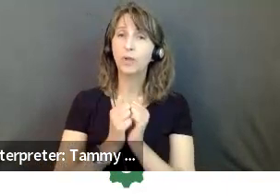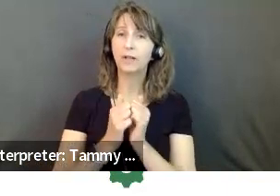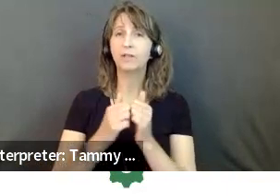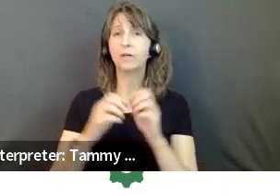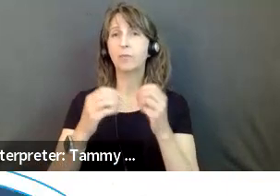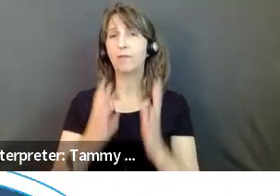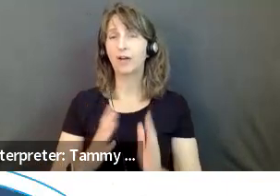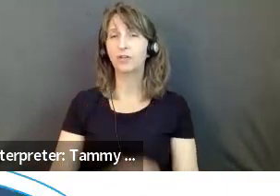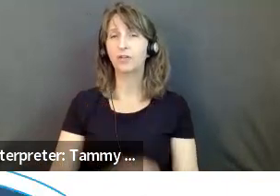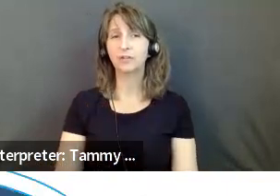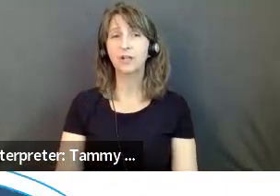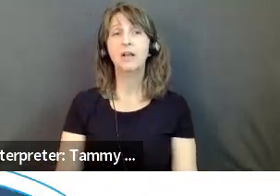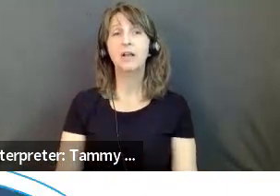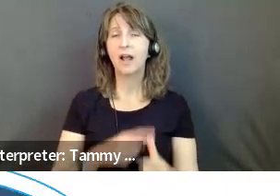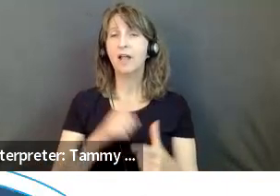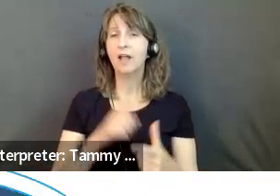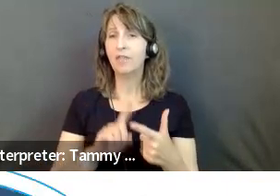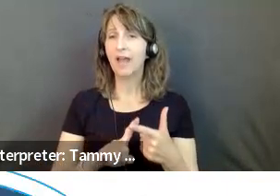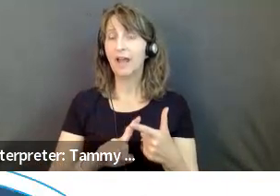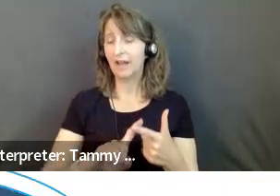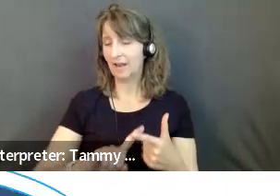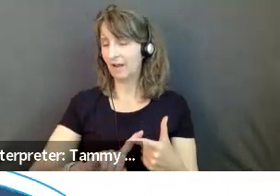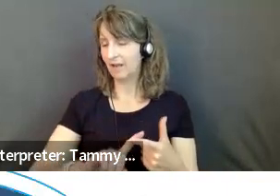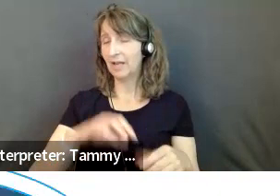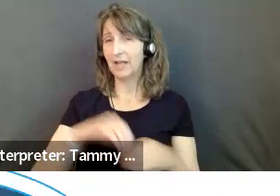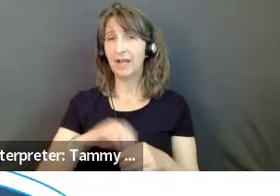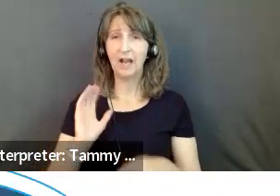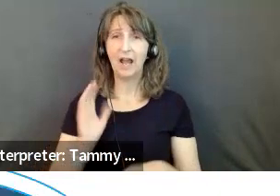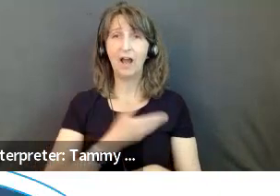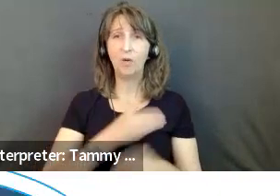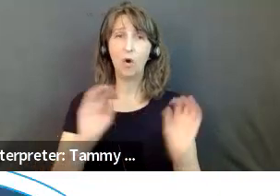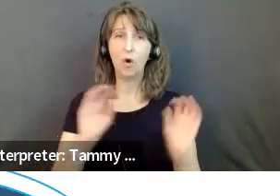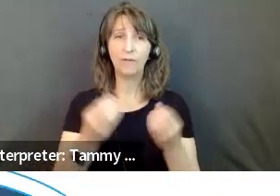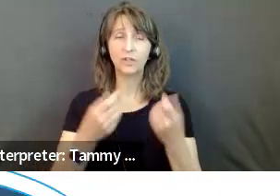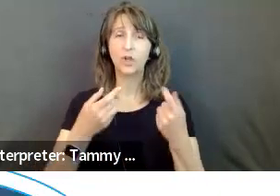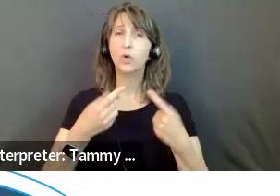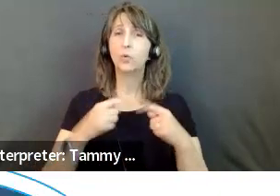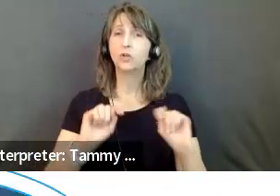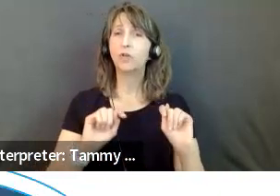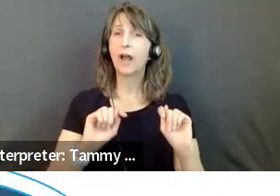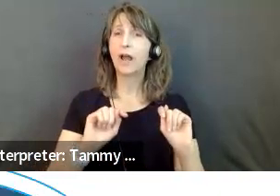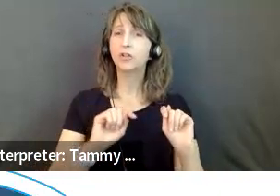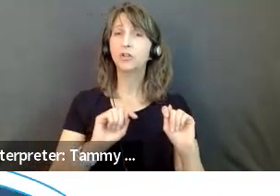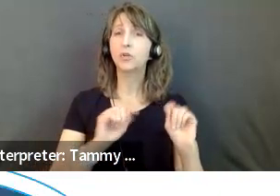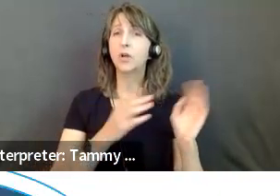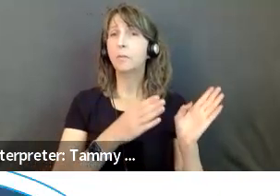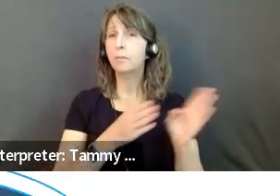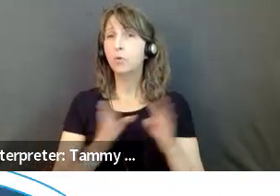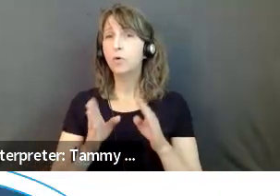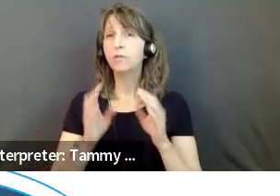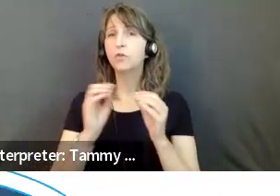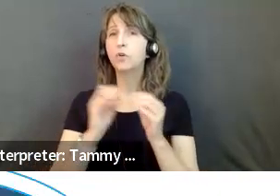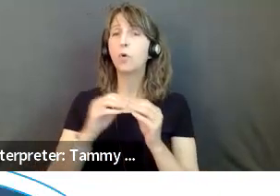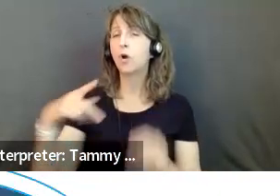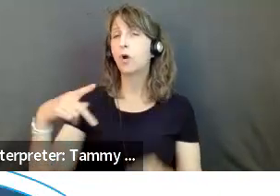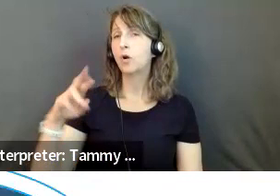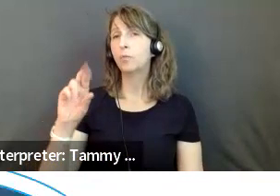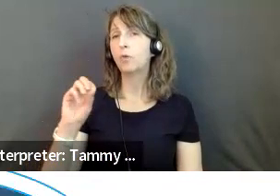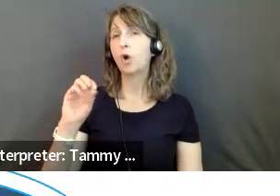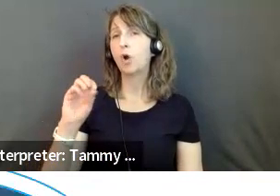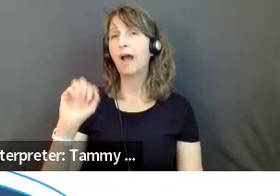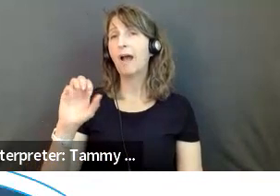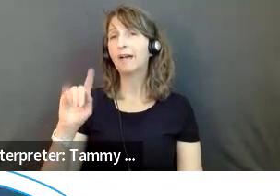And then within our office, we are also trying to now move to a little bit more of a proactive approach where we really are looking at wellness.